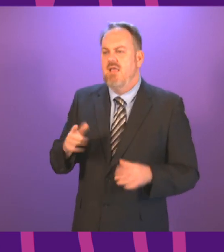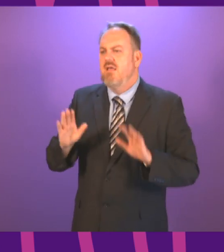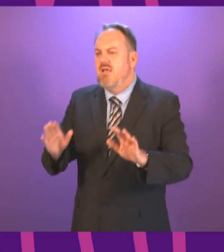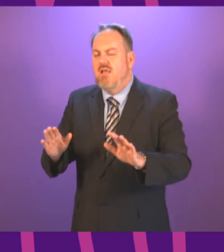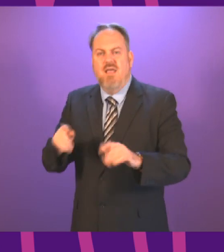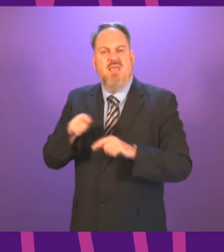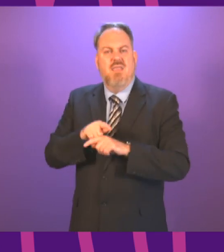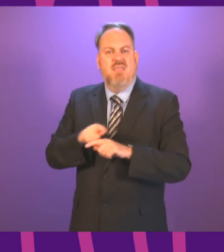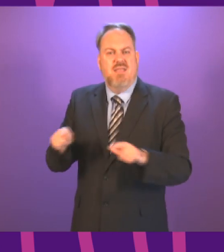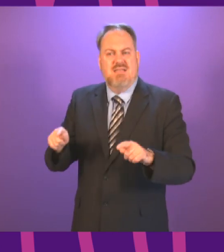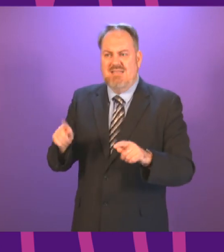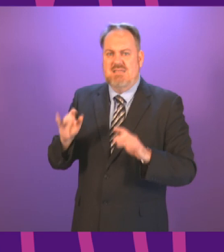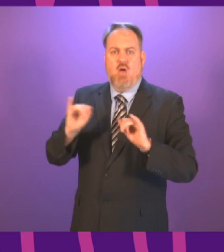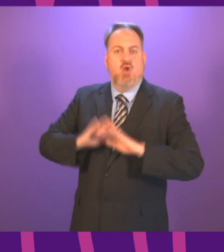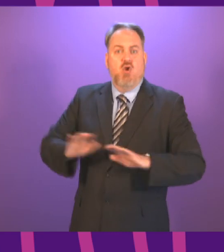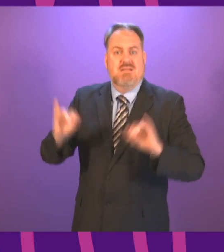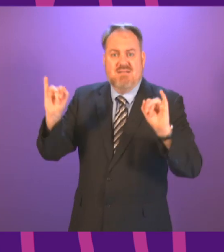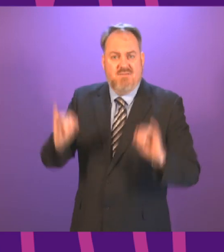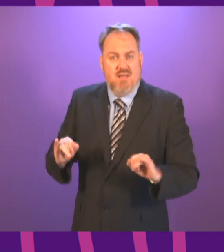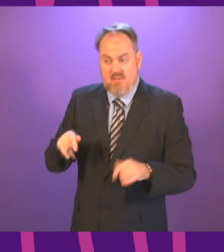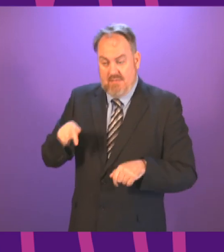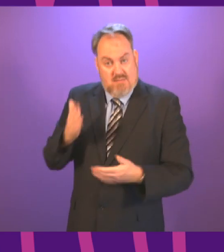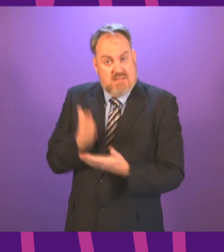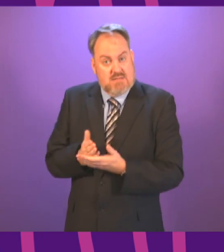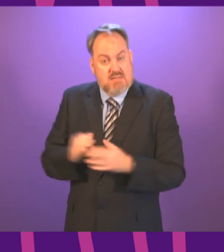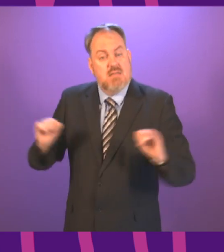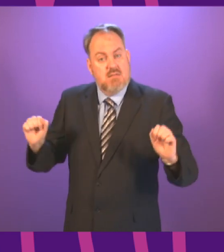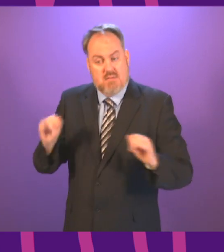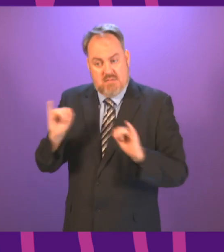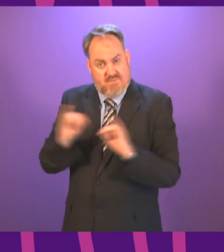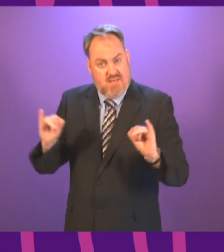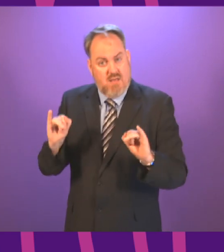here and minimise or underplay the severity of the challenge that we face over the winter